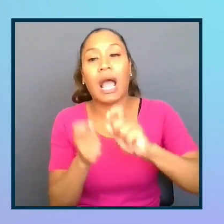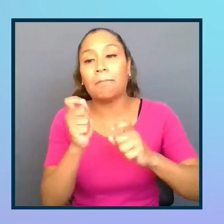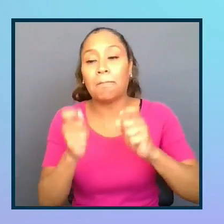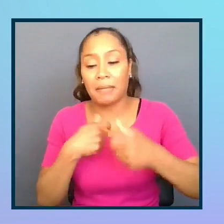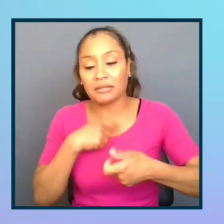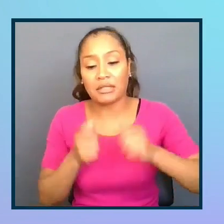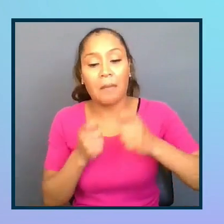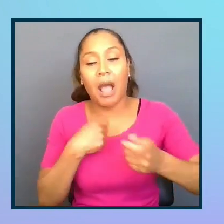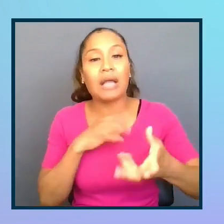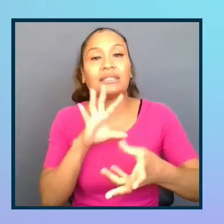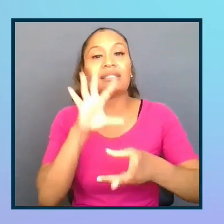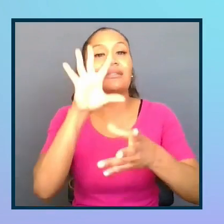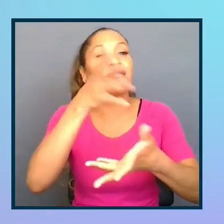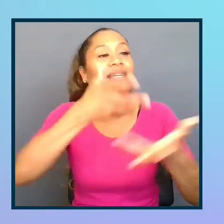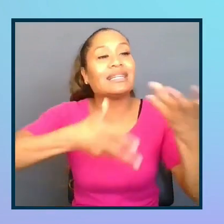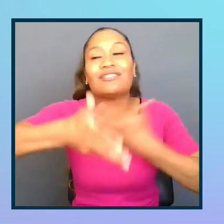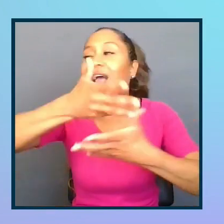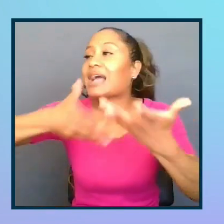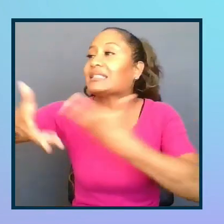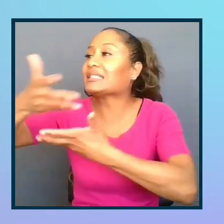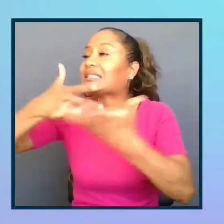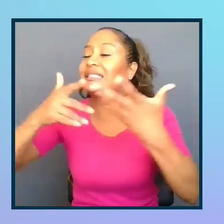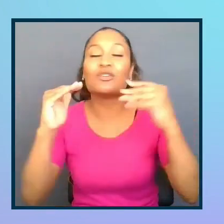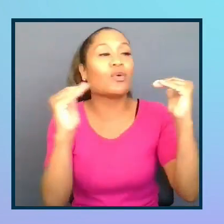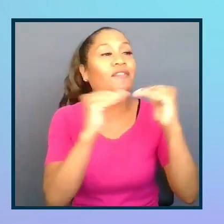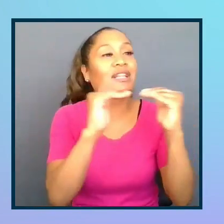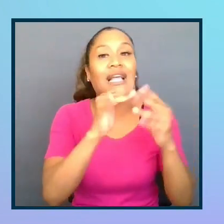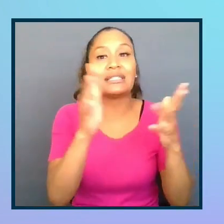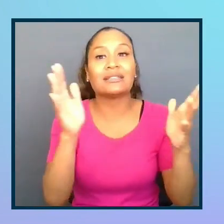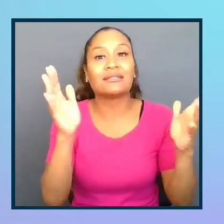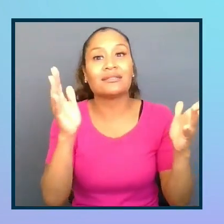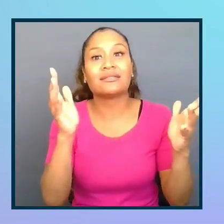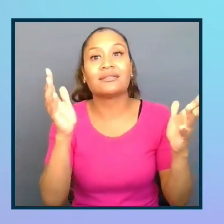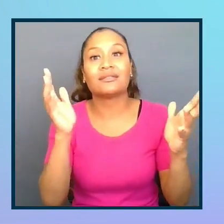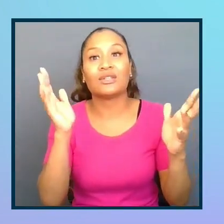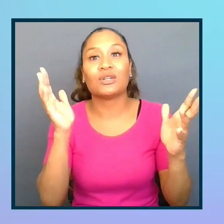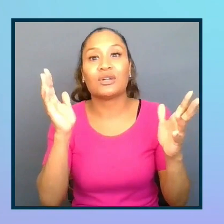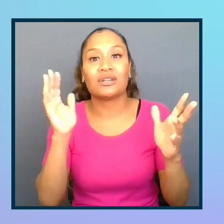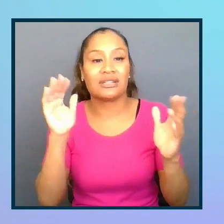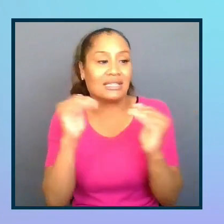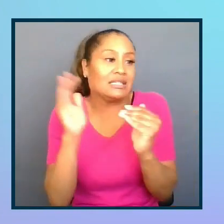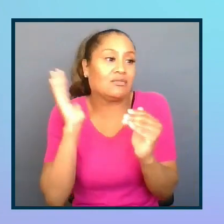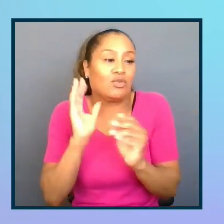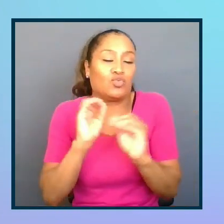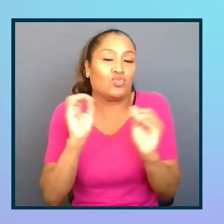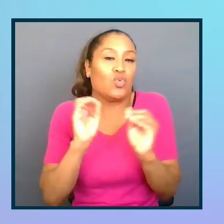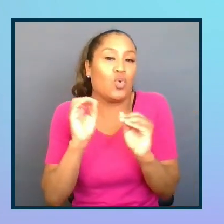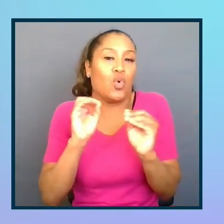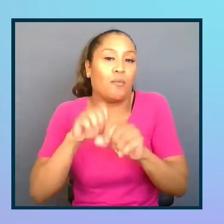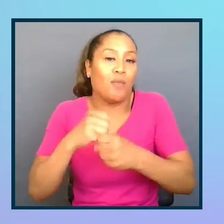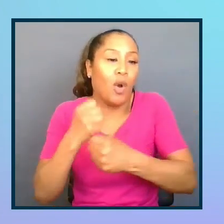in an equivalent way to how you could when you weren't restricted by a broken arm or an ear infection.